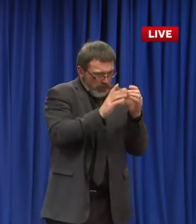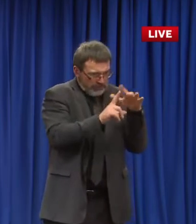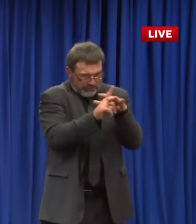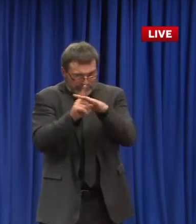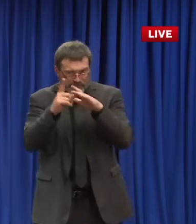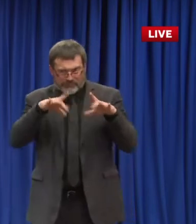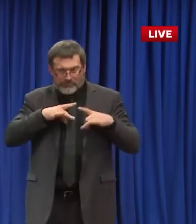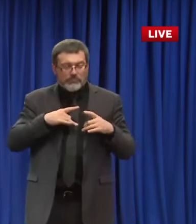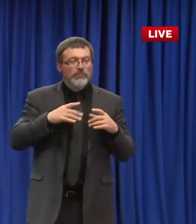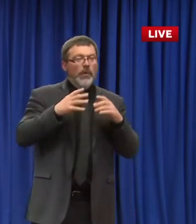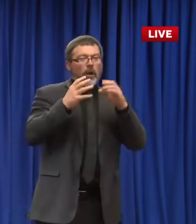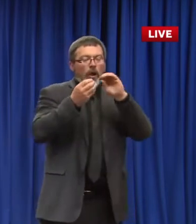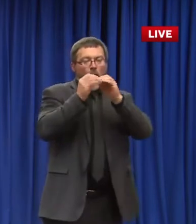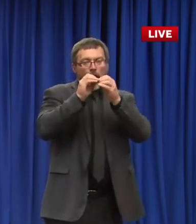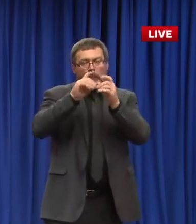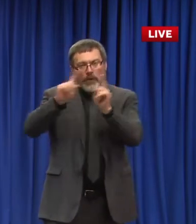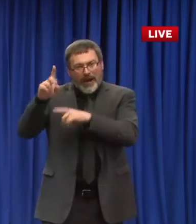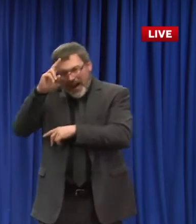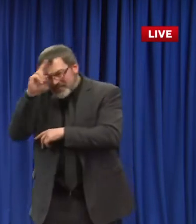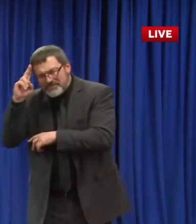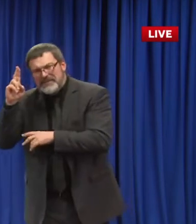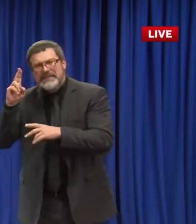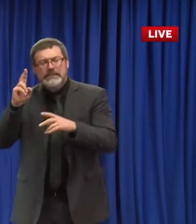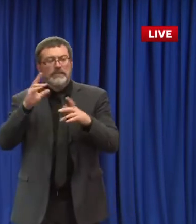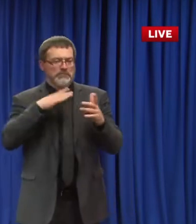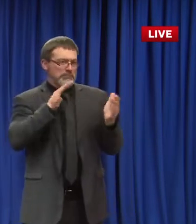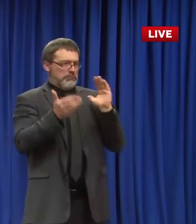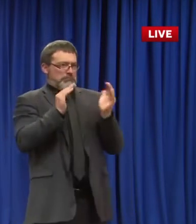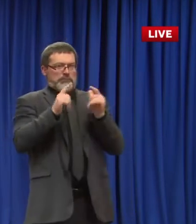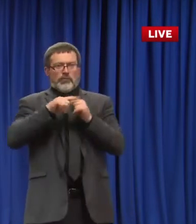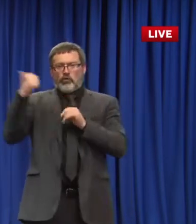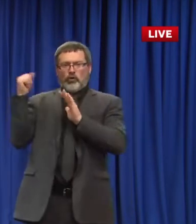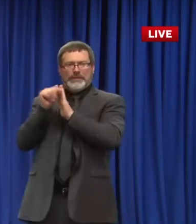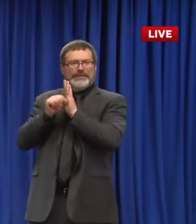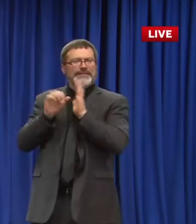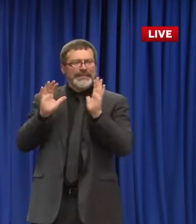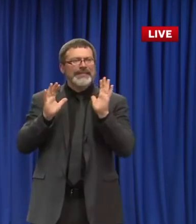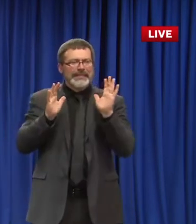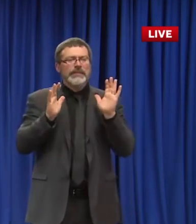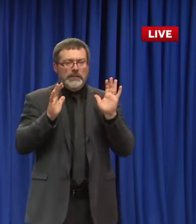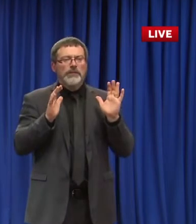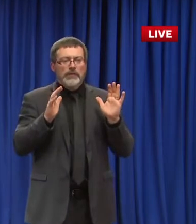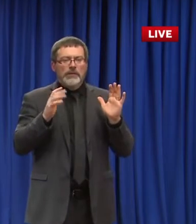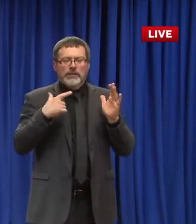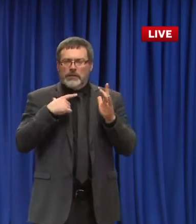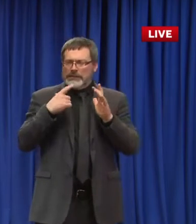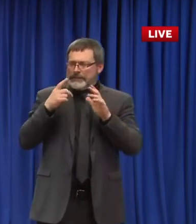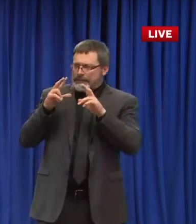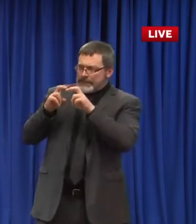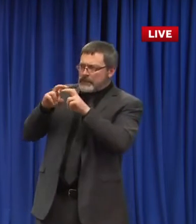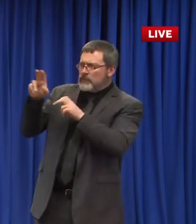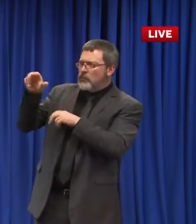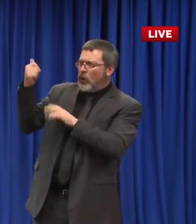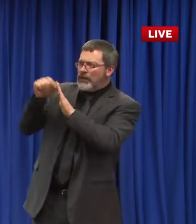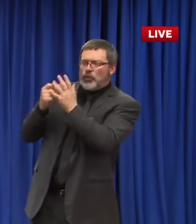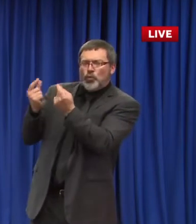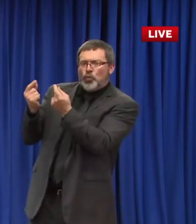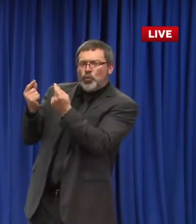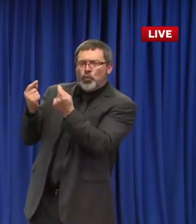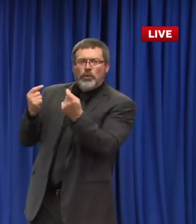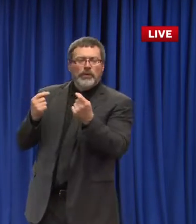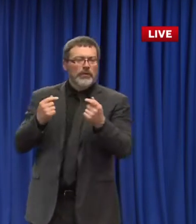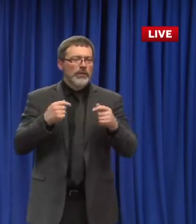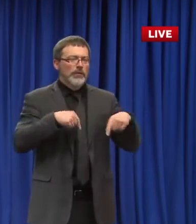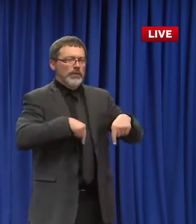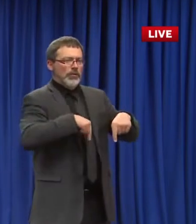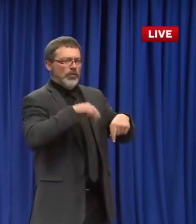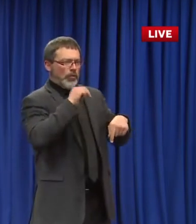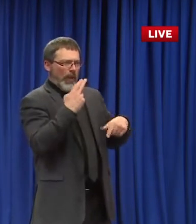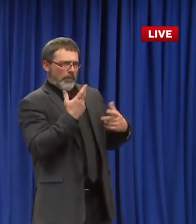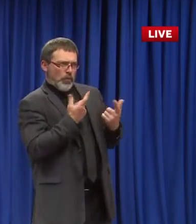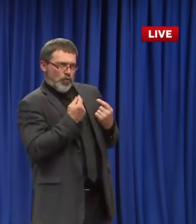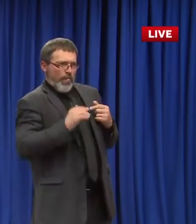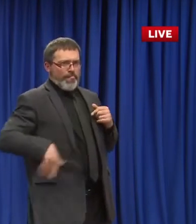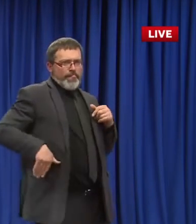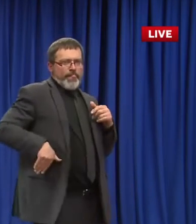WE LOOK AT THE WHAT’S HAPPENING IN OTHER STATES WITH WITH THEIR MODELS WITH THEIR MODELS THAT THEY SEEM TO BE USING WITH SOME LEVEL OF SUCCESS AND WE LOOK AT YOU KNOW, JUST THE VARIABLES